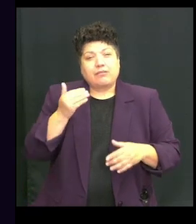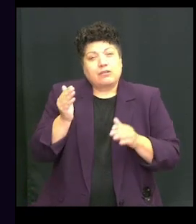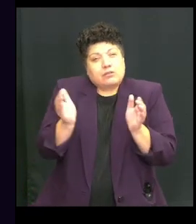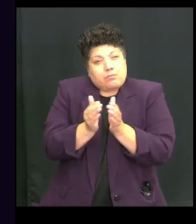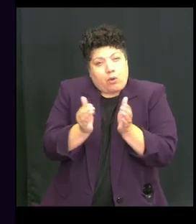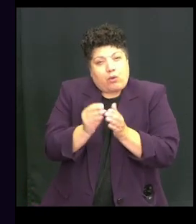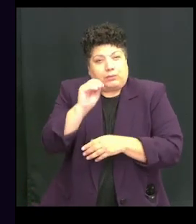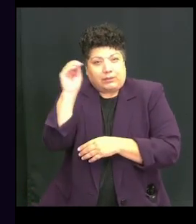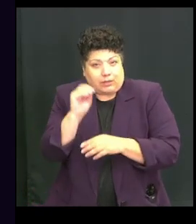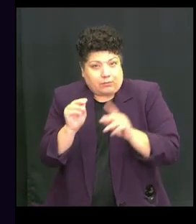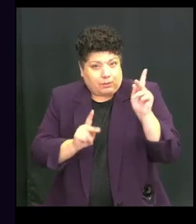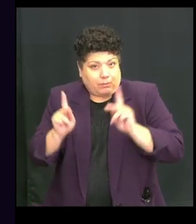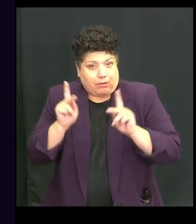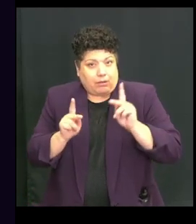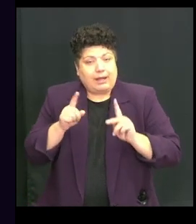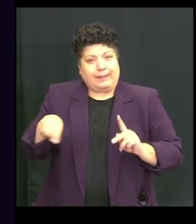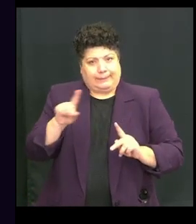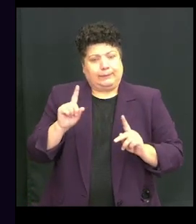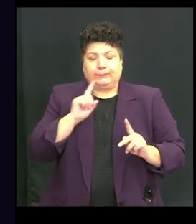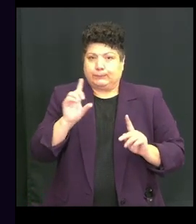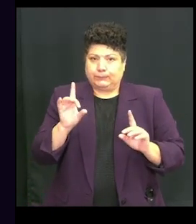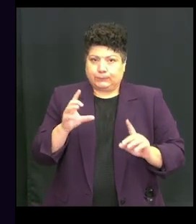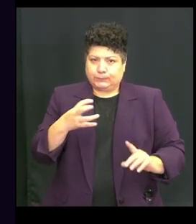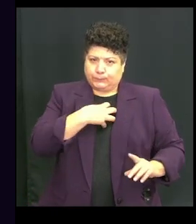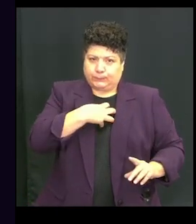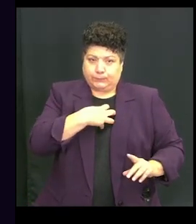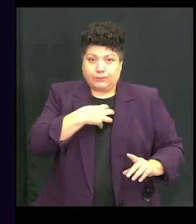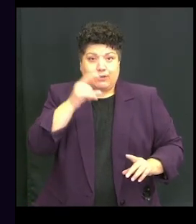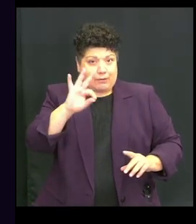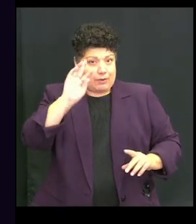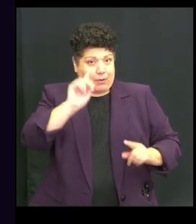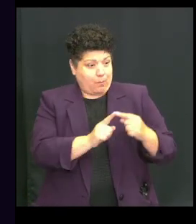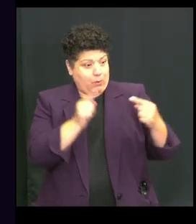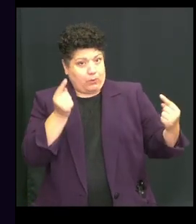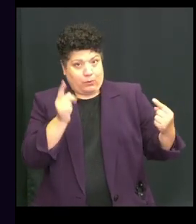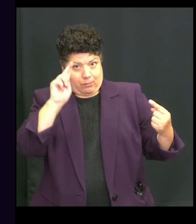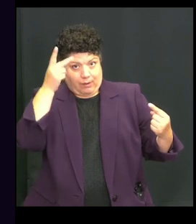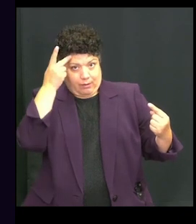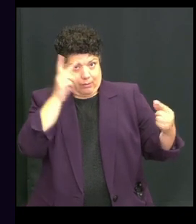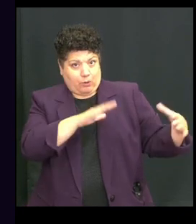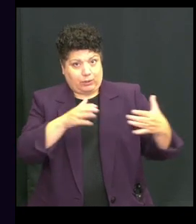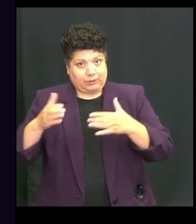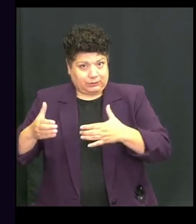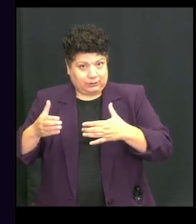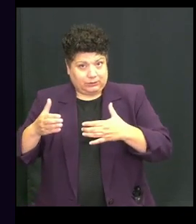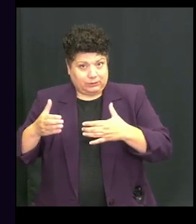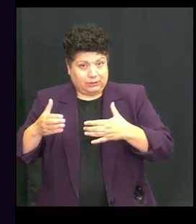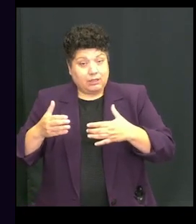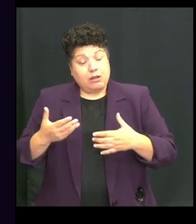that are intensely hostile to opposing parties where it did matter. So that's generally good news.